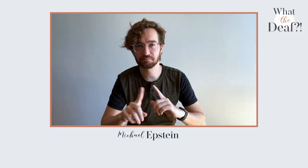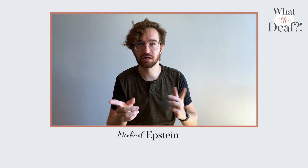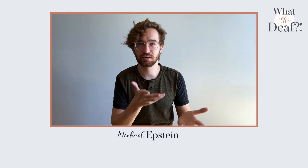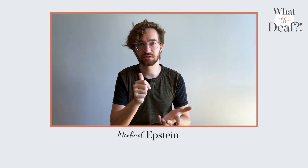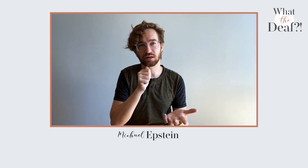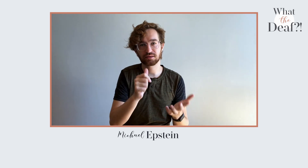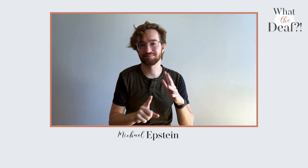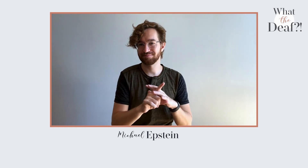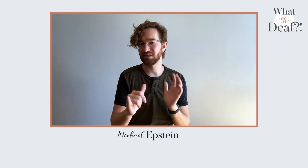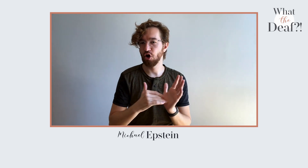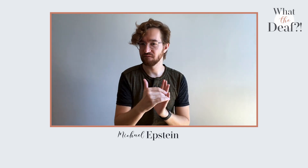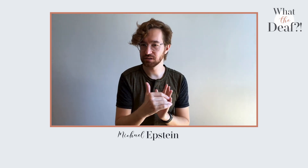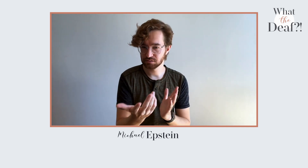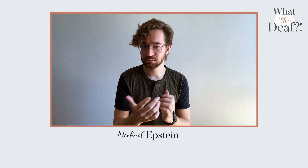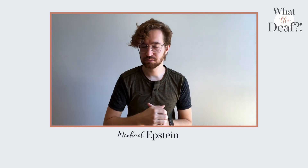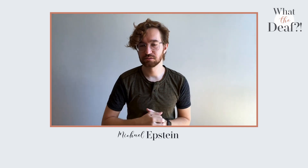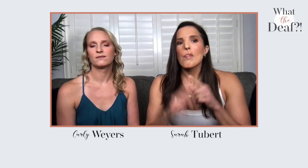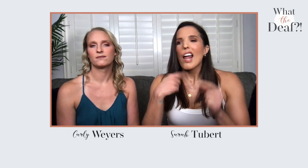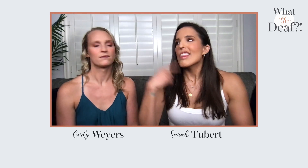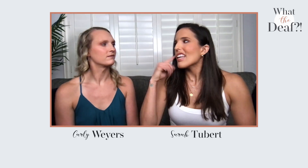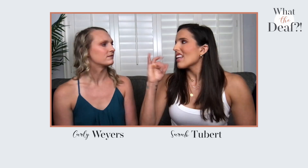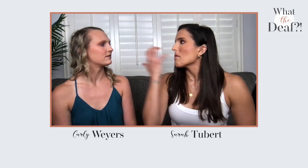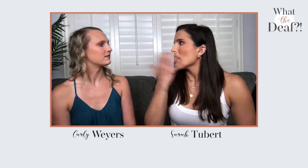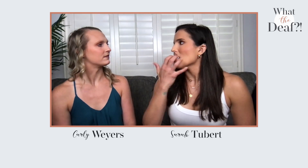in the line of work that I'm currently in. But I think that's amazing too,